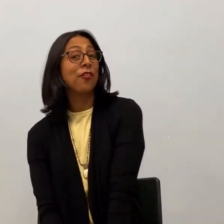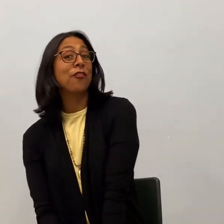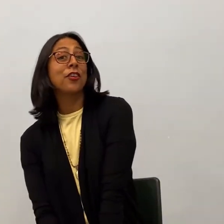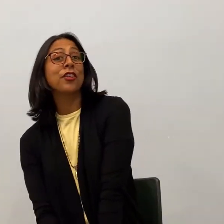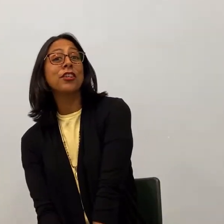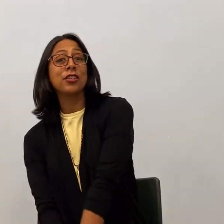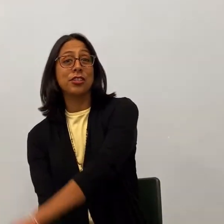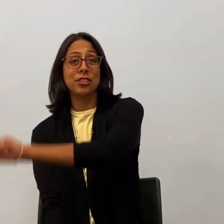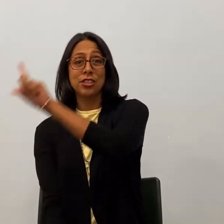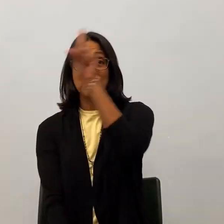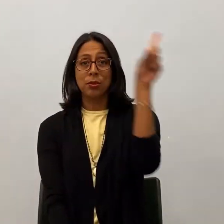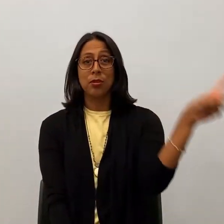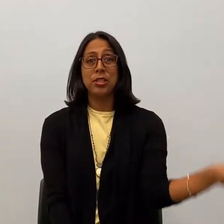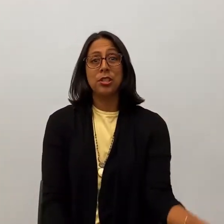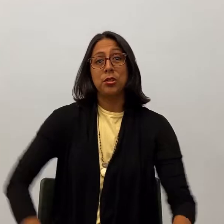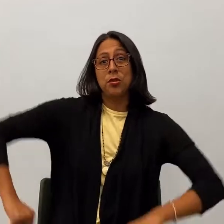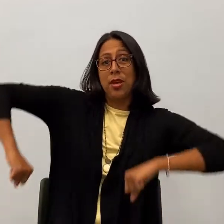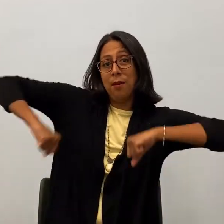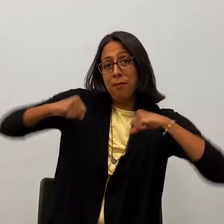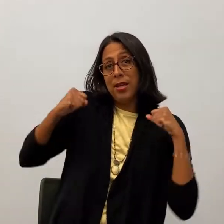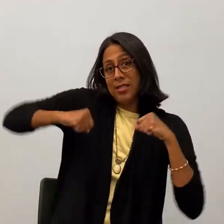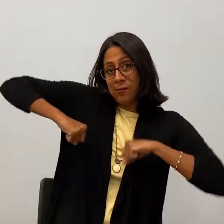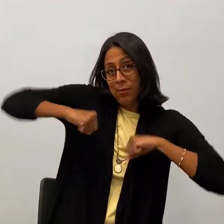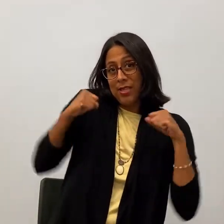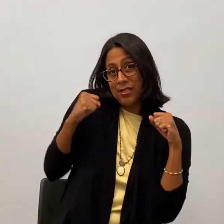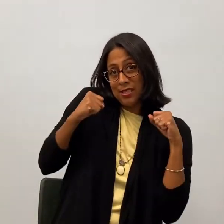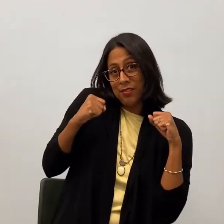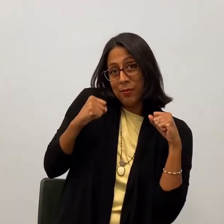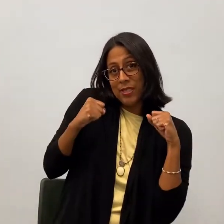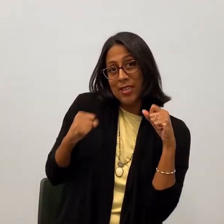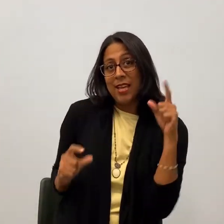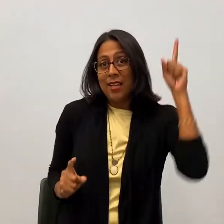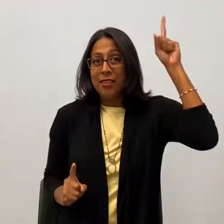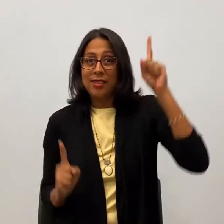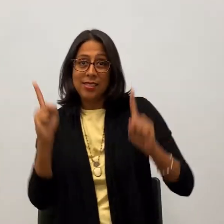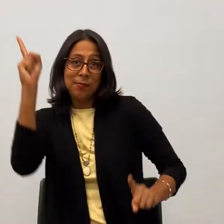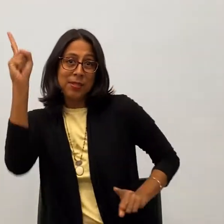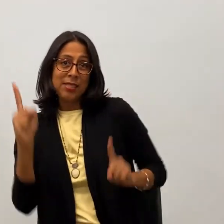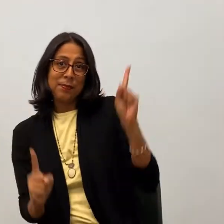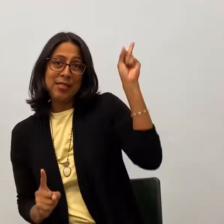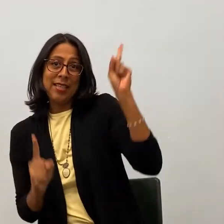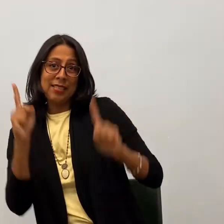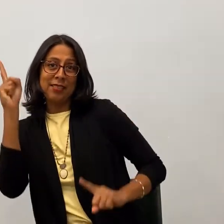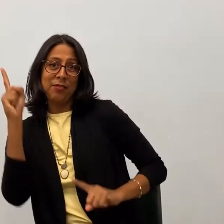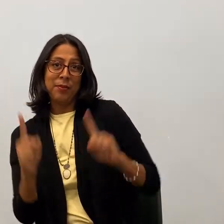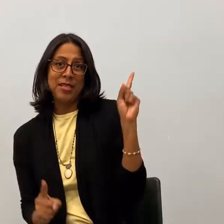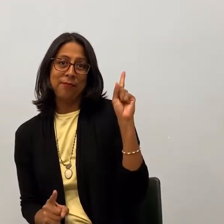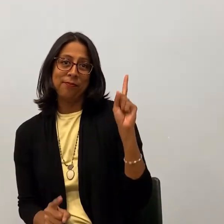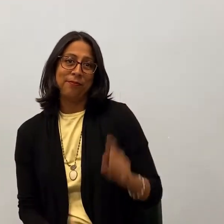First, we're going to do the buzz buzz of the bee then the zippy zippy zip dance of the bee.